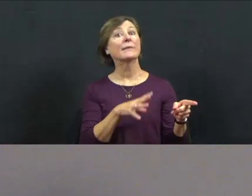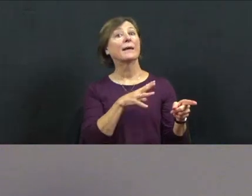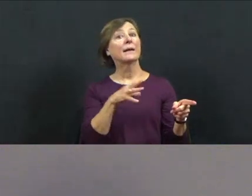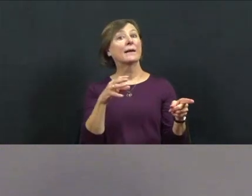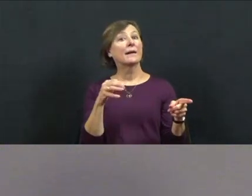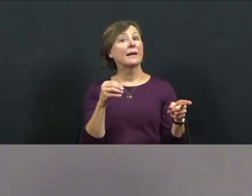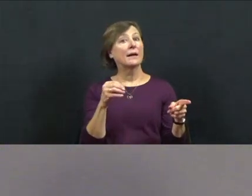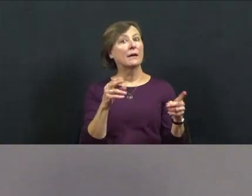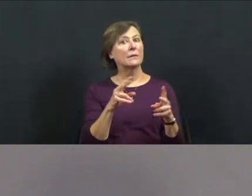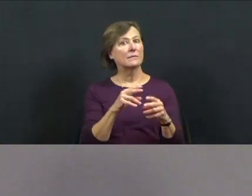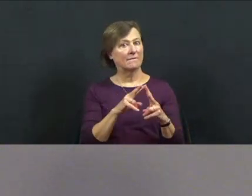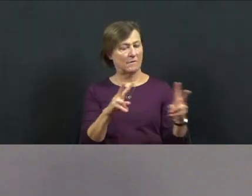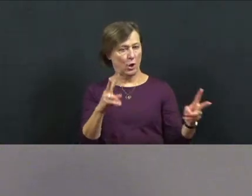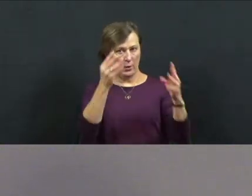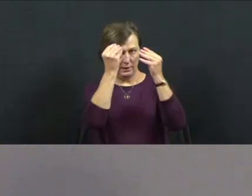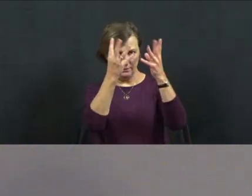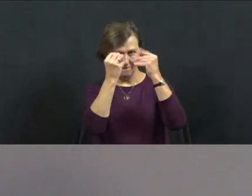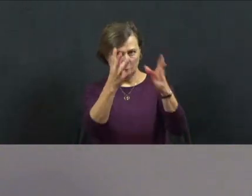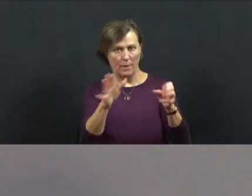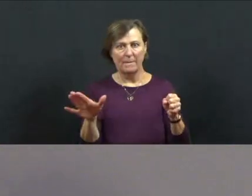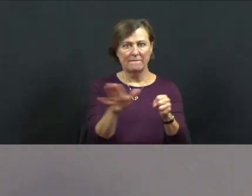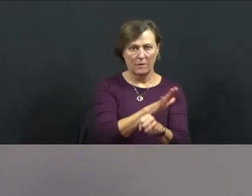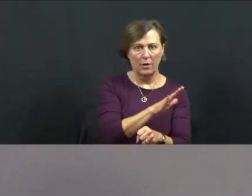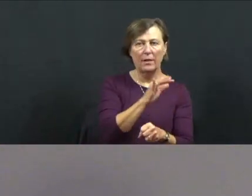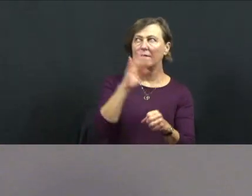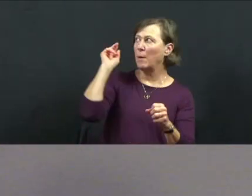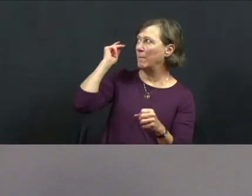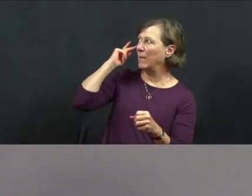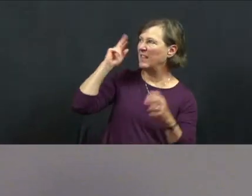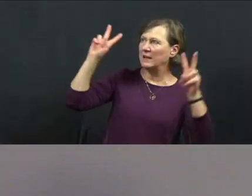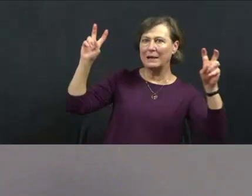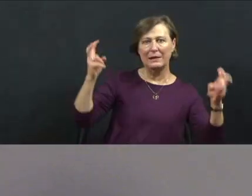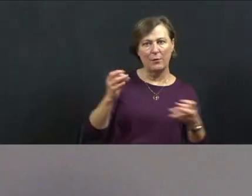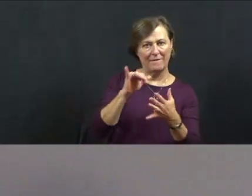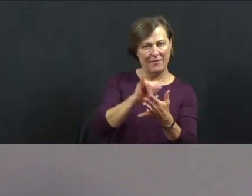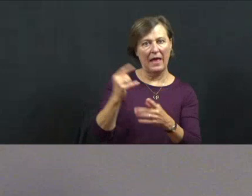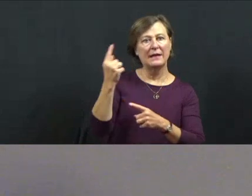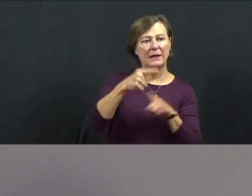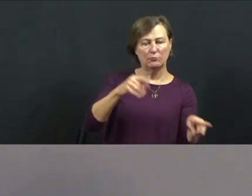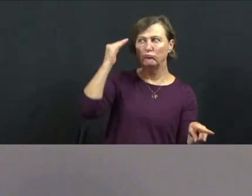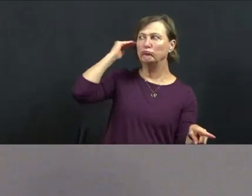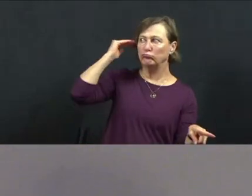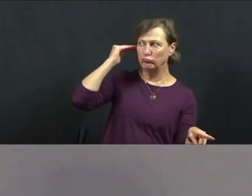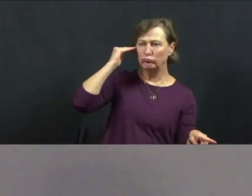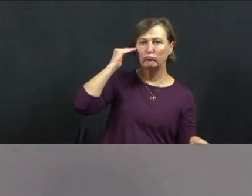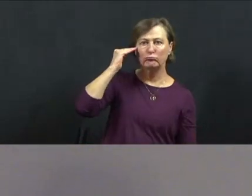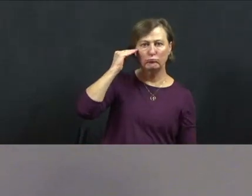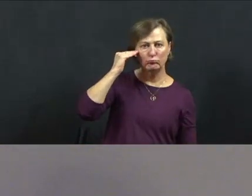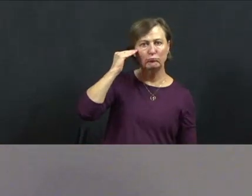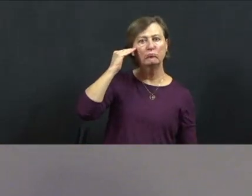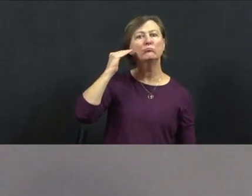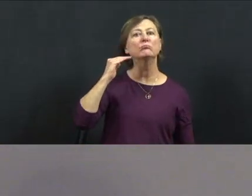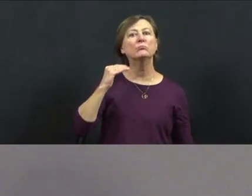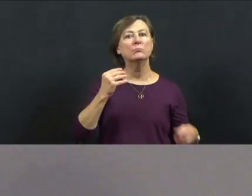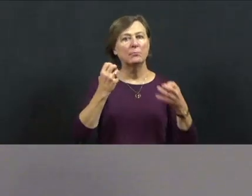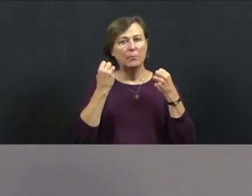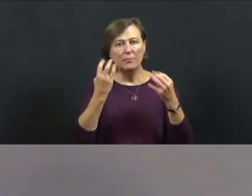informed of the political issues of the day. She and Clinton, and many friends and relatives often gathered around their